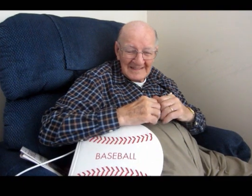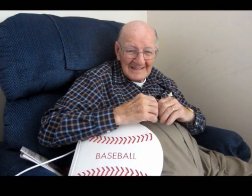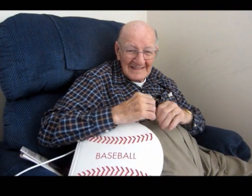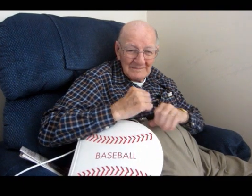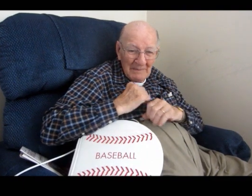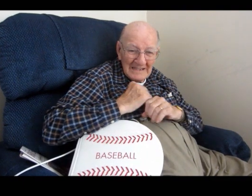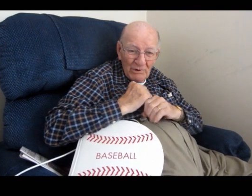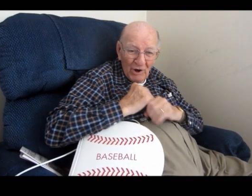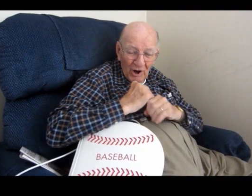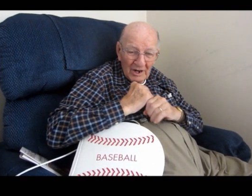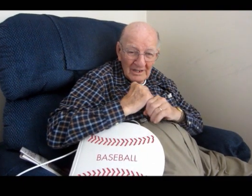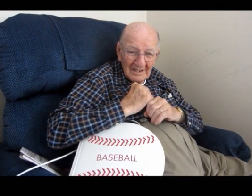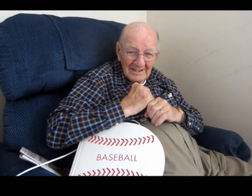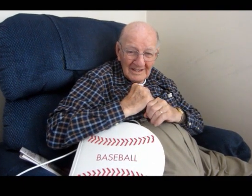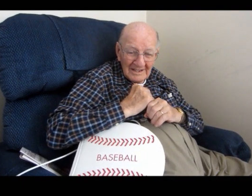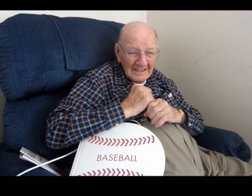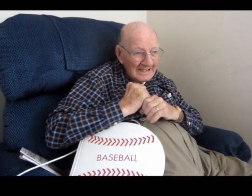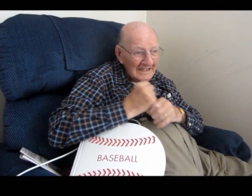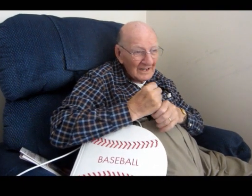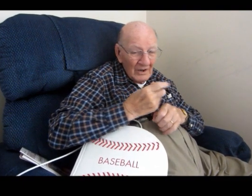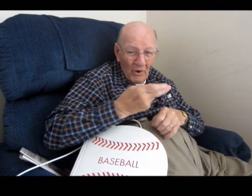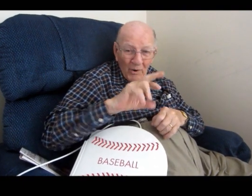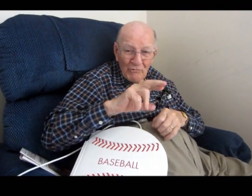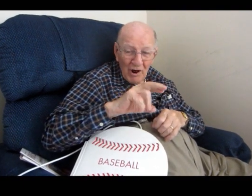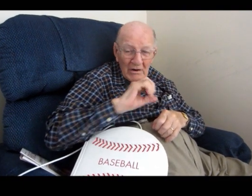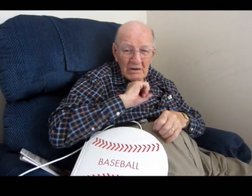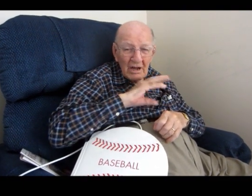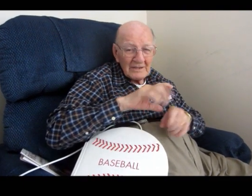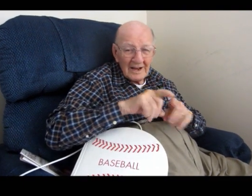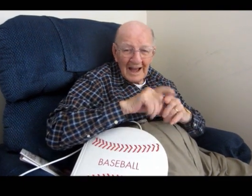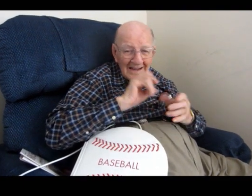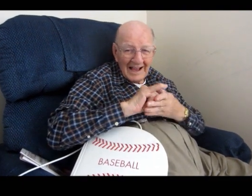And in baseball - hitting a home run, there's nothing like that